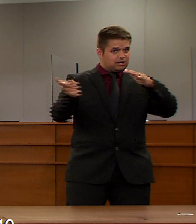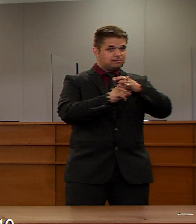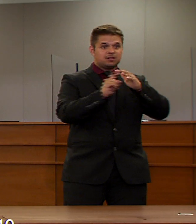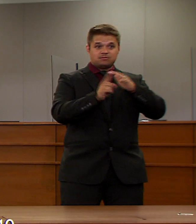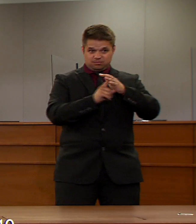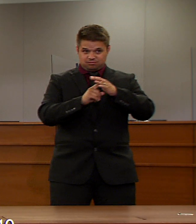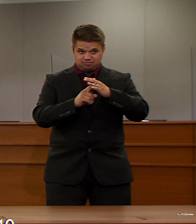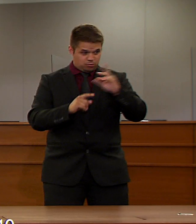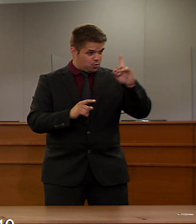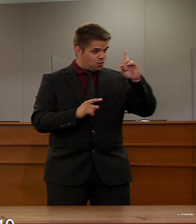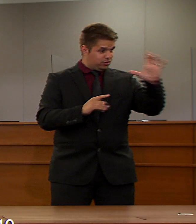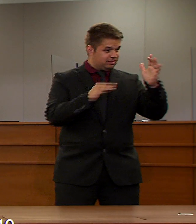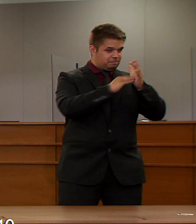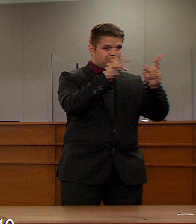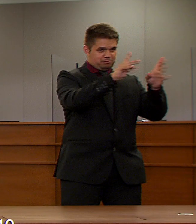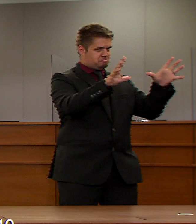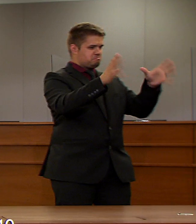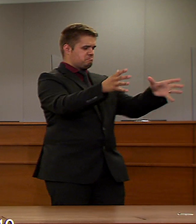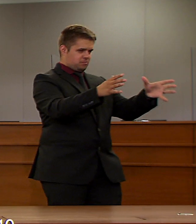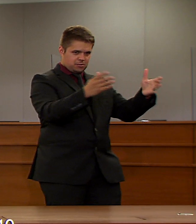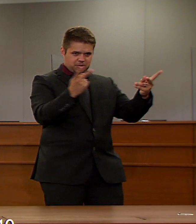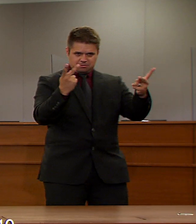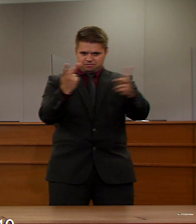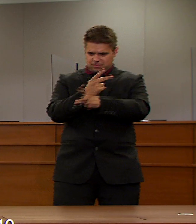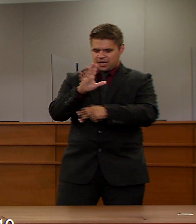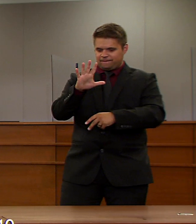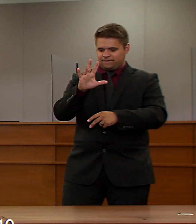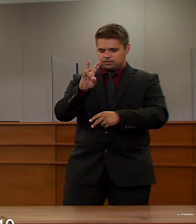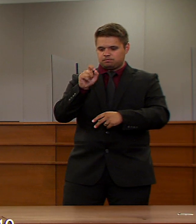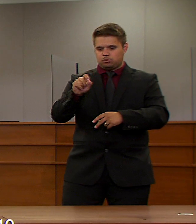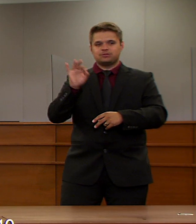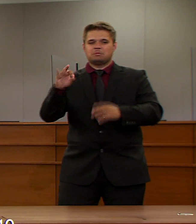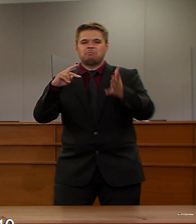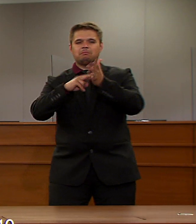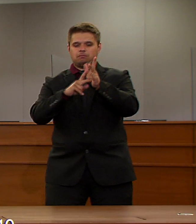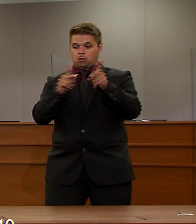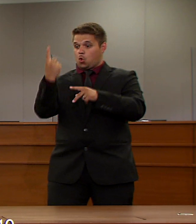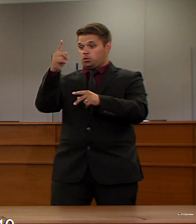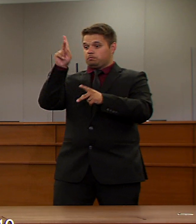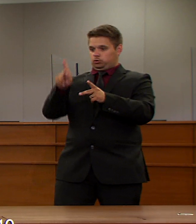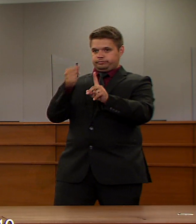The recent increase in cases in our community is very concerning and it threatens the progress of